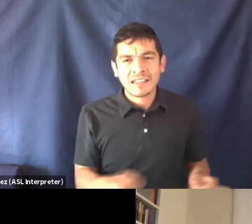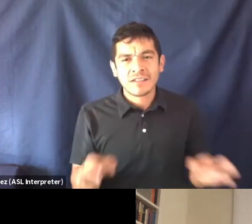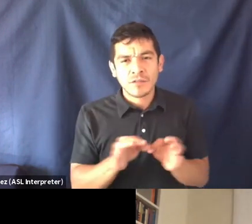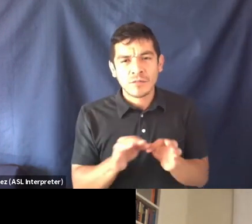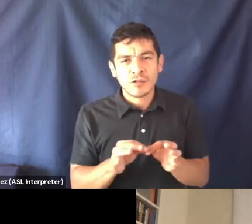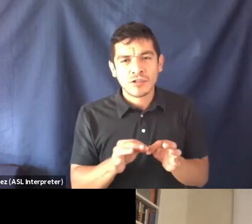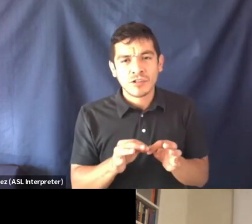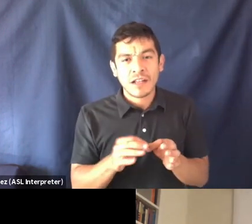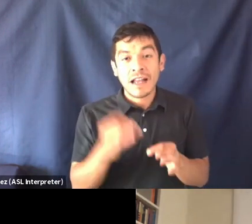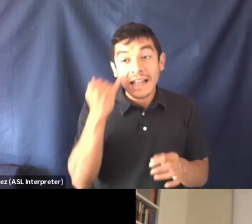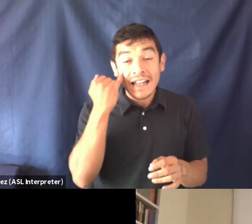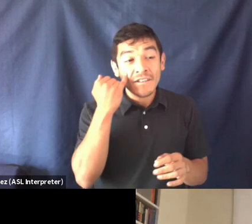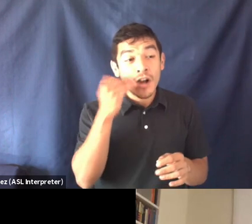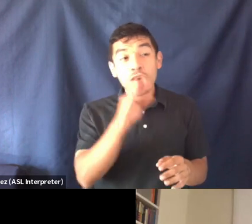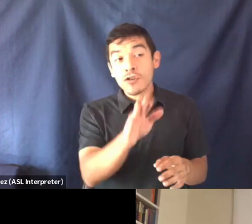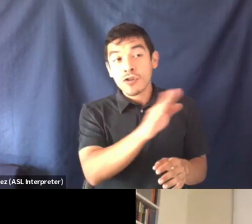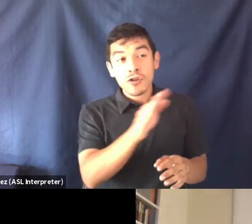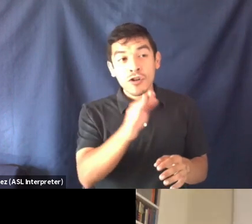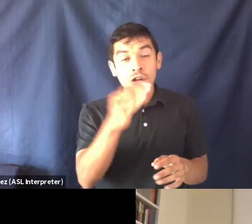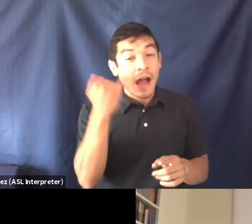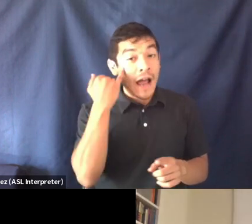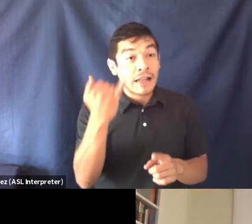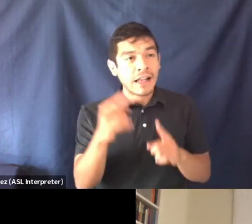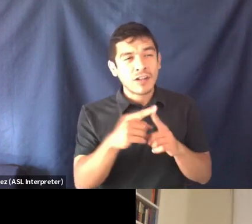is to look beyond your own culture, nationality, class